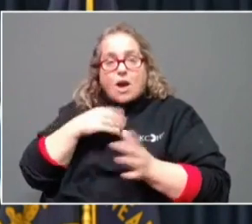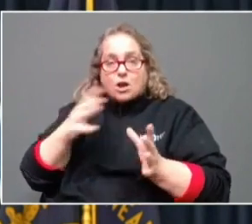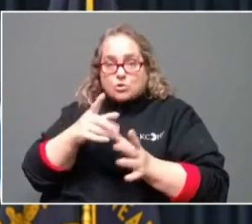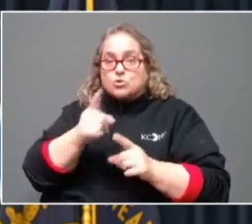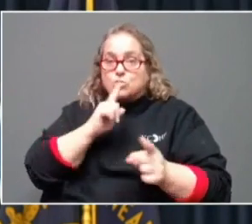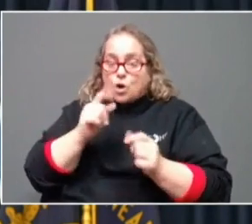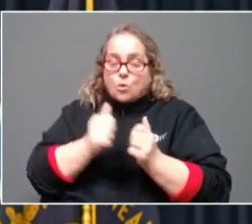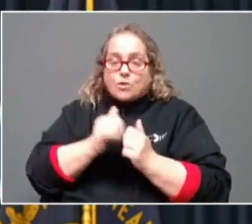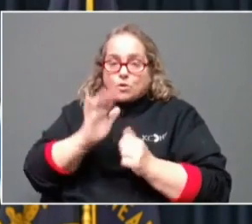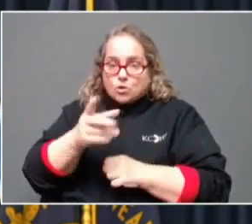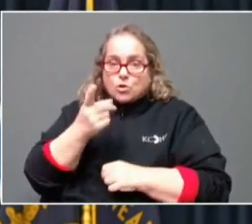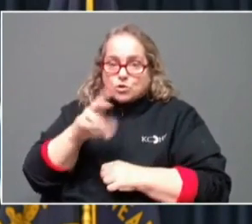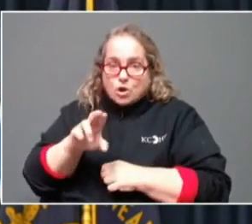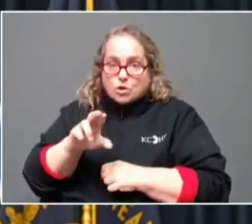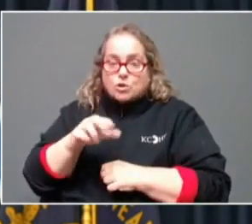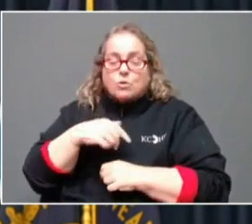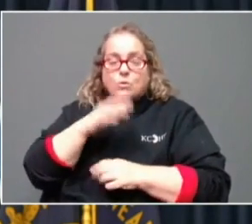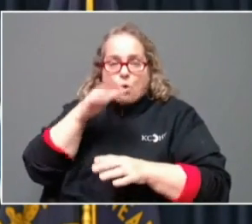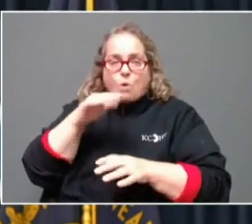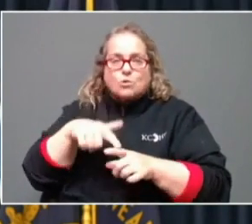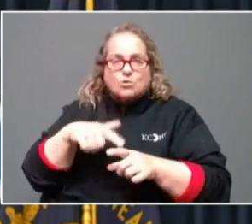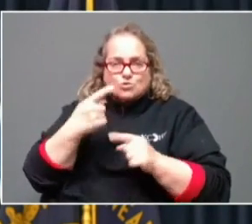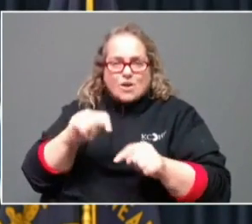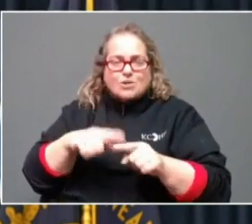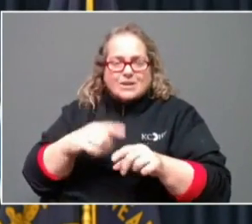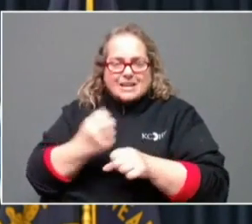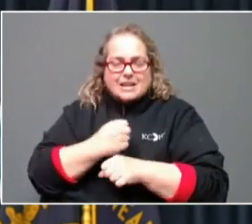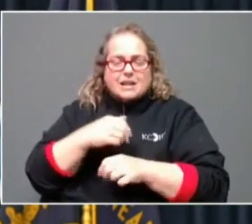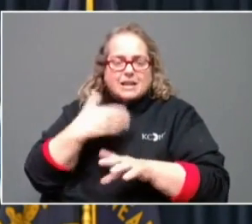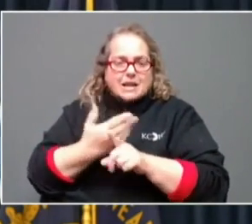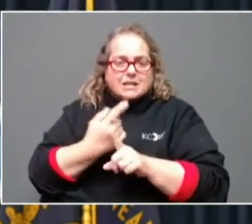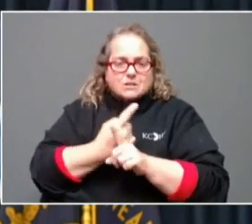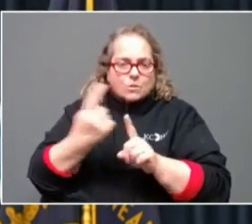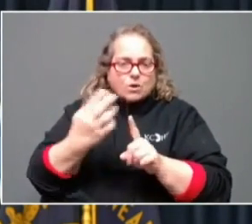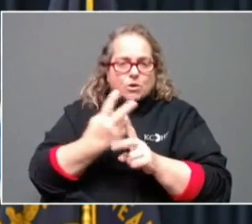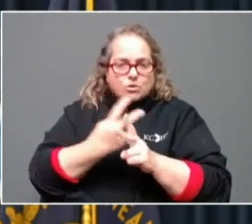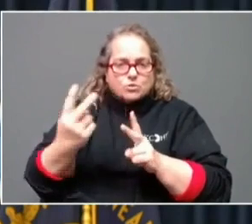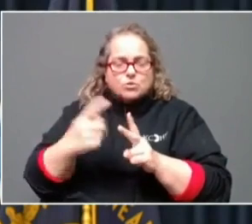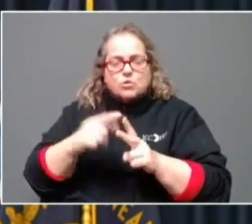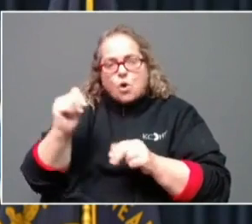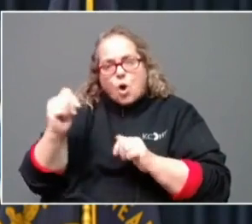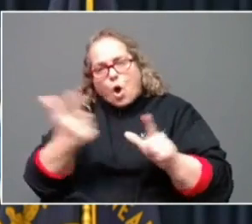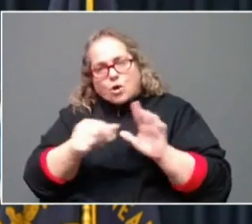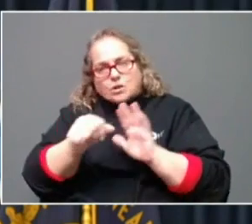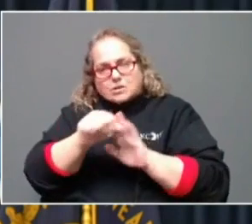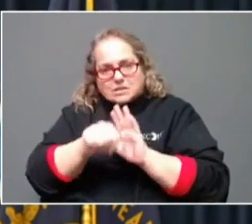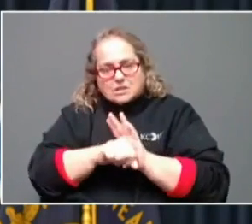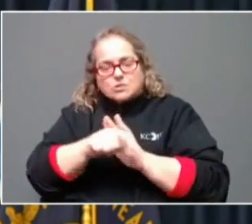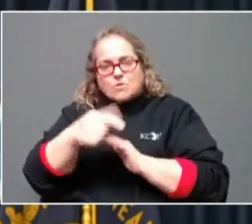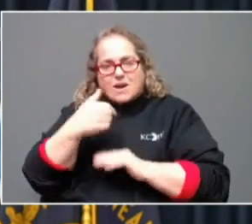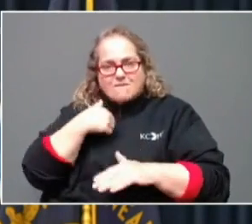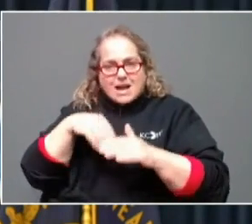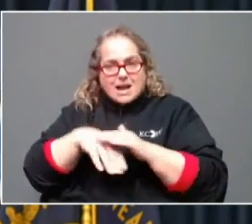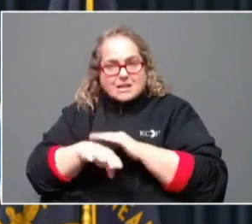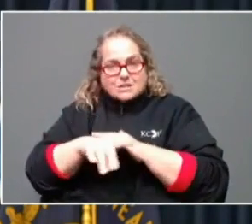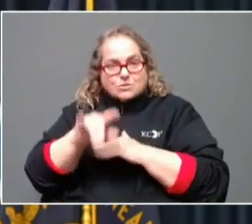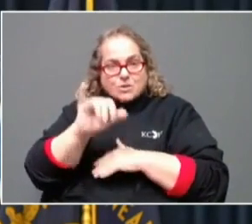in the next week or so to all the anti body sites around the state. So you have access to it. Um Thank you very much folks. I know this has been a very,